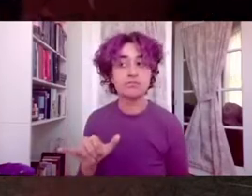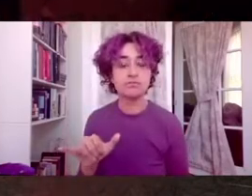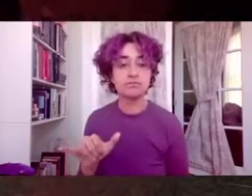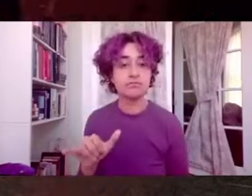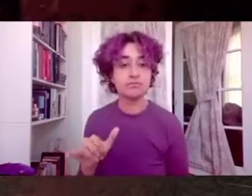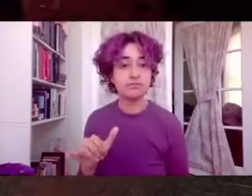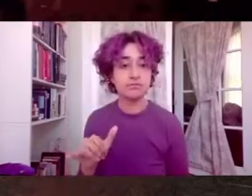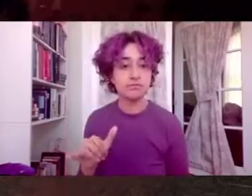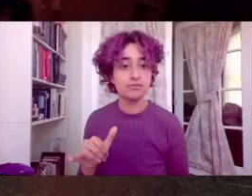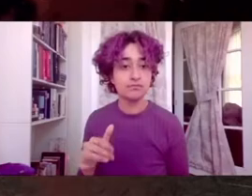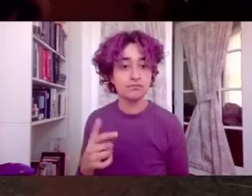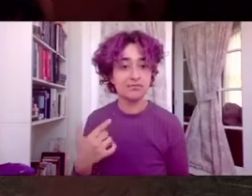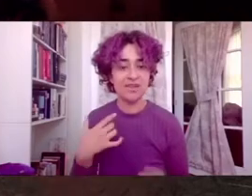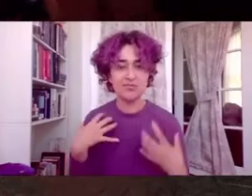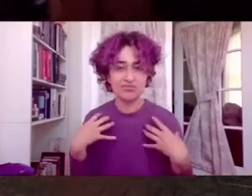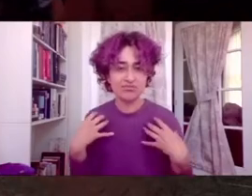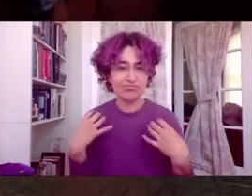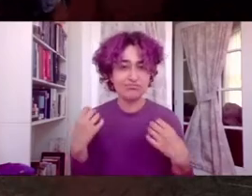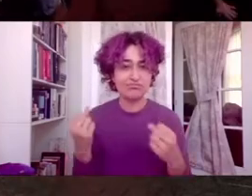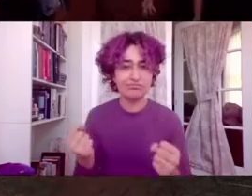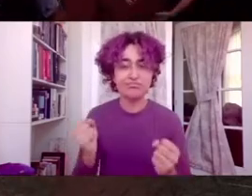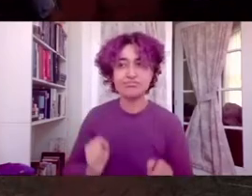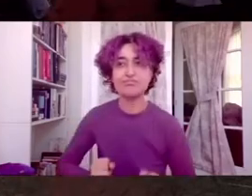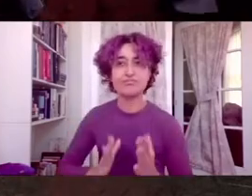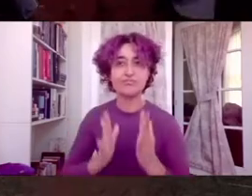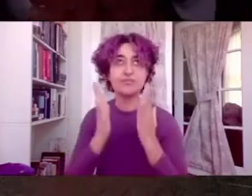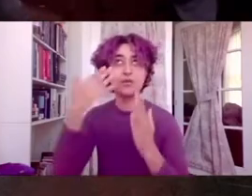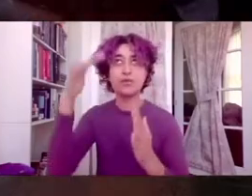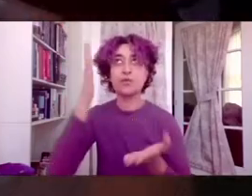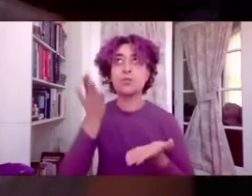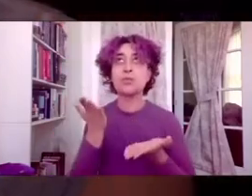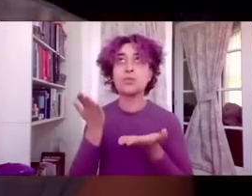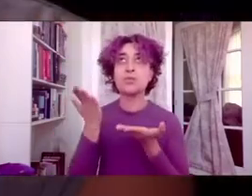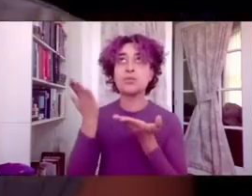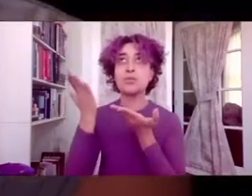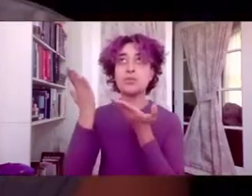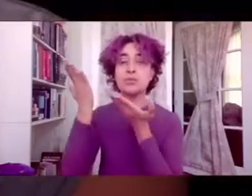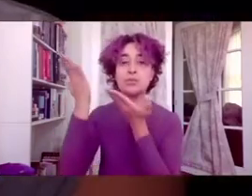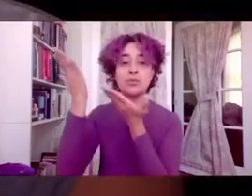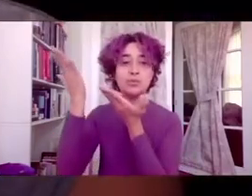I'm not that strong It's the Lord above